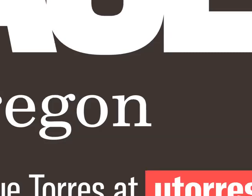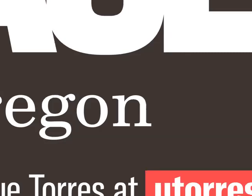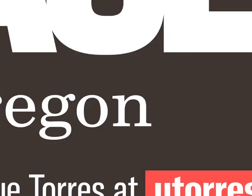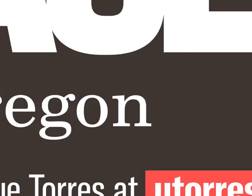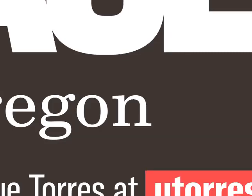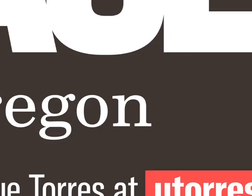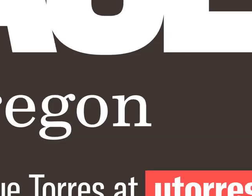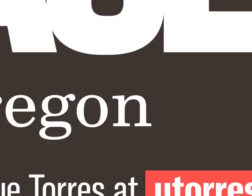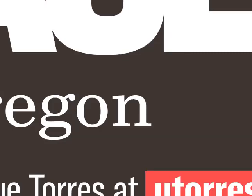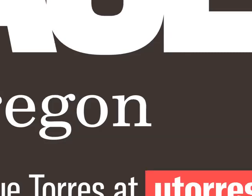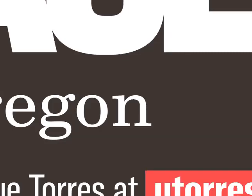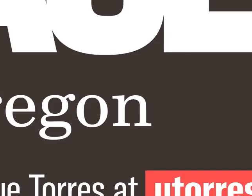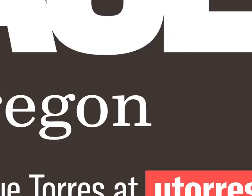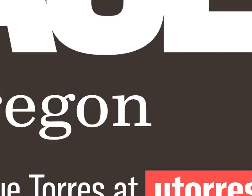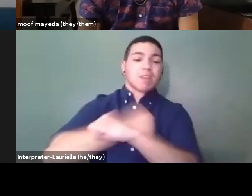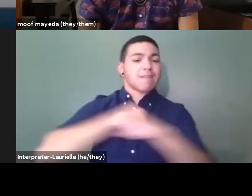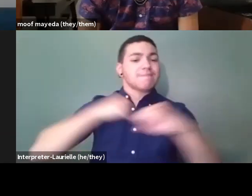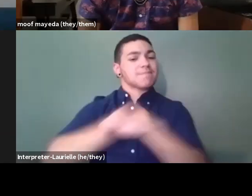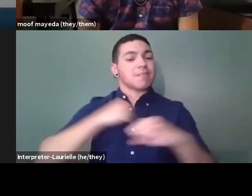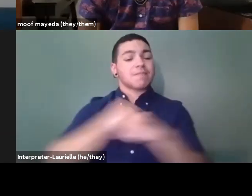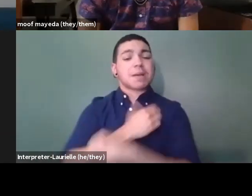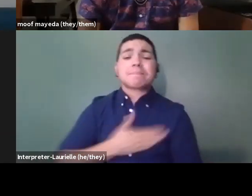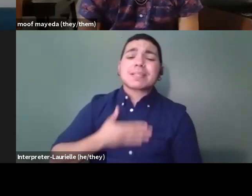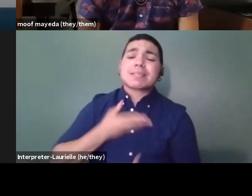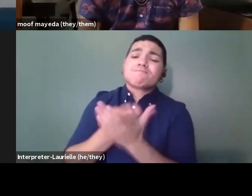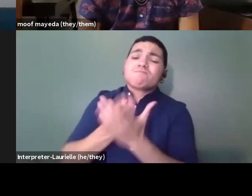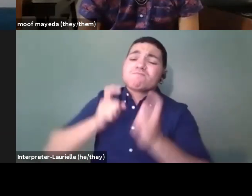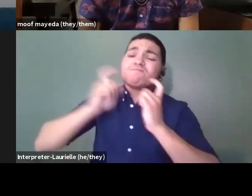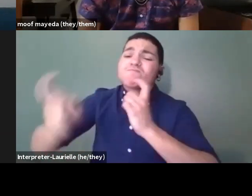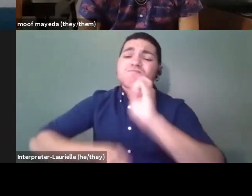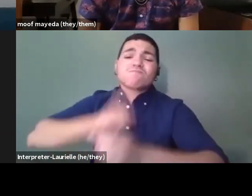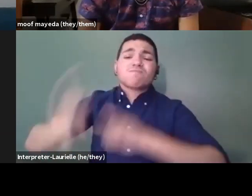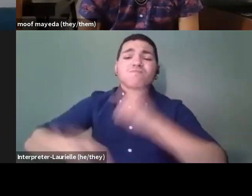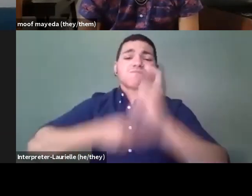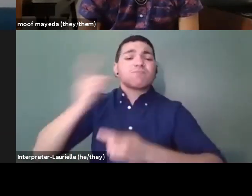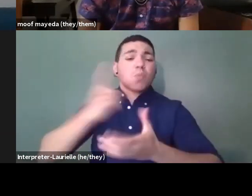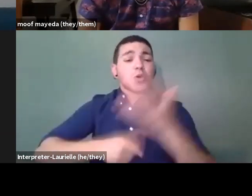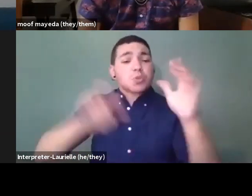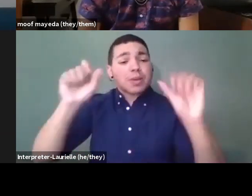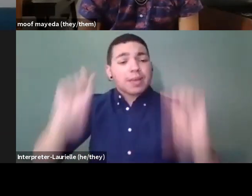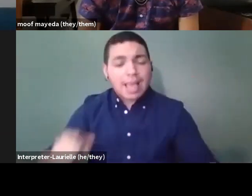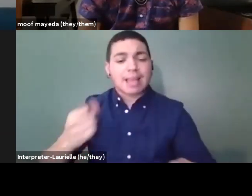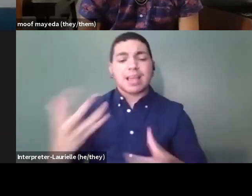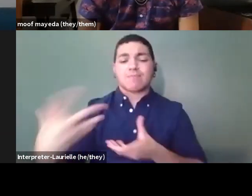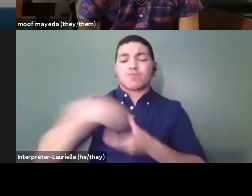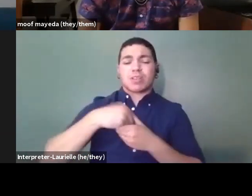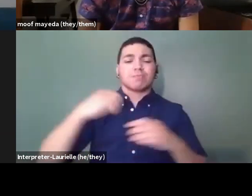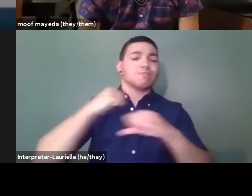and Iden and Tyler and River for sharing your expertise with us tonight. And thank you to everyone at TransPonder, Basic Rights